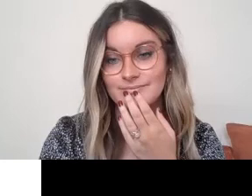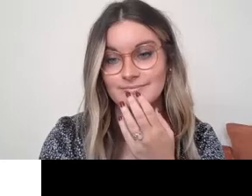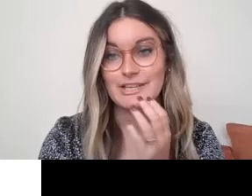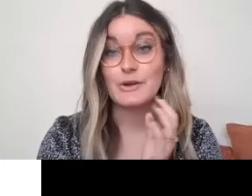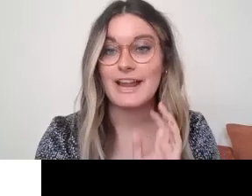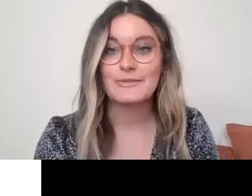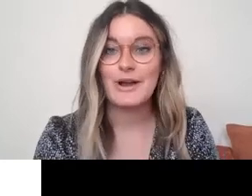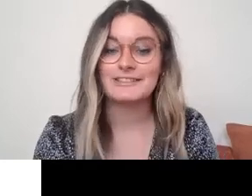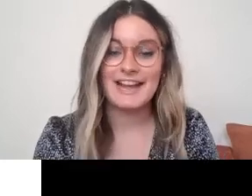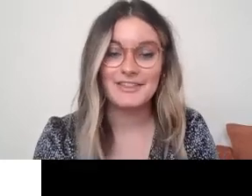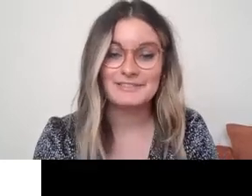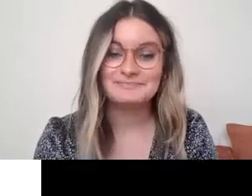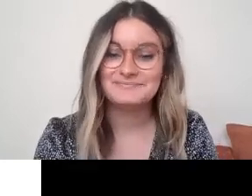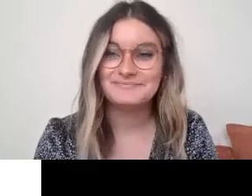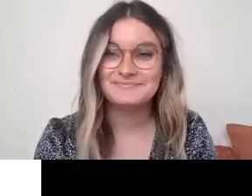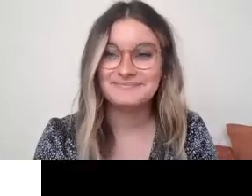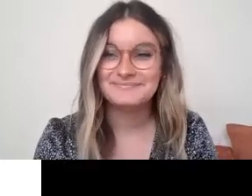No, right or wrong, either.